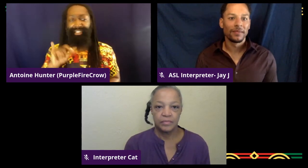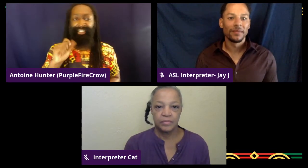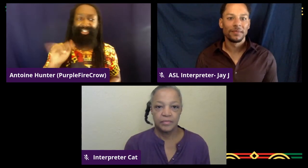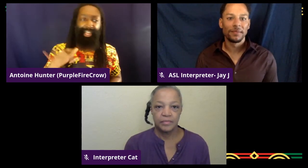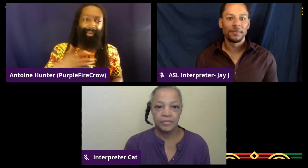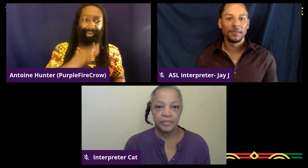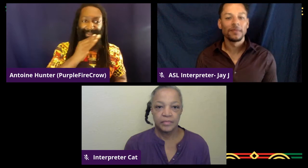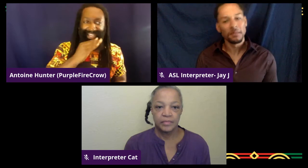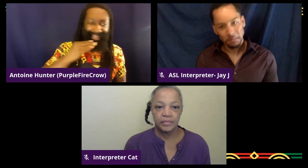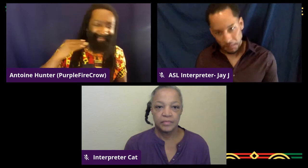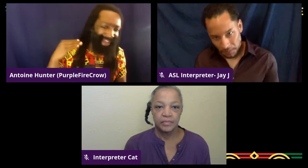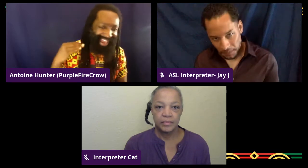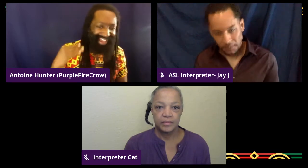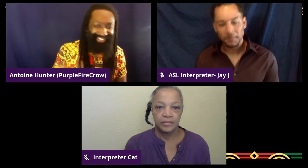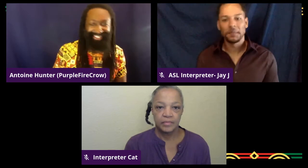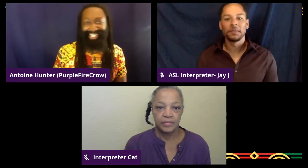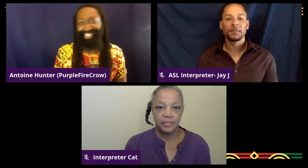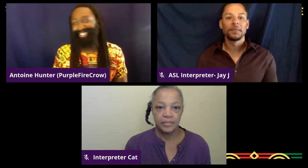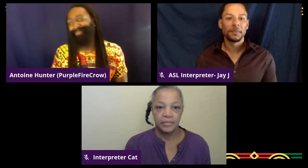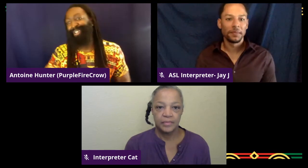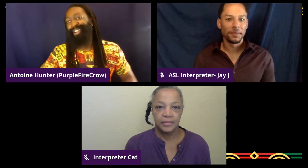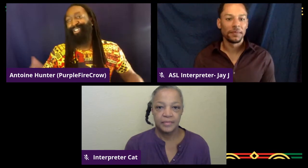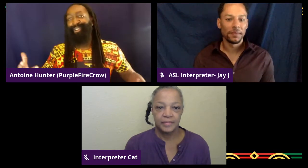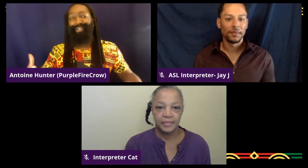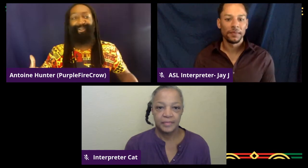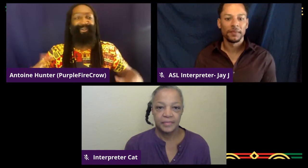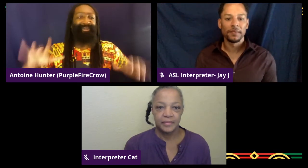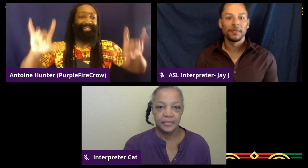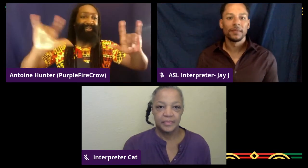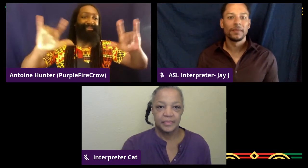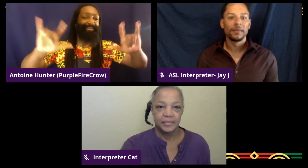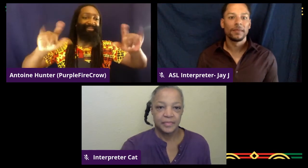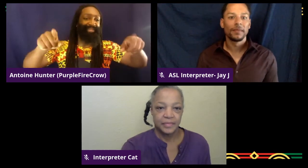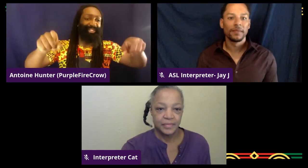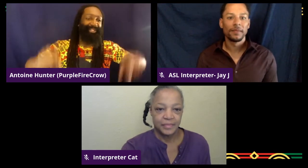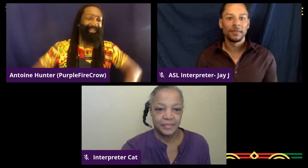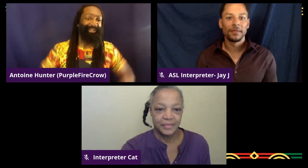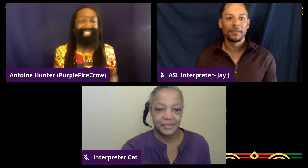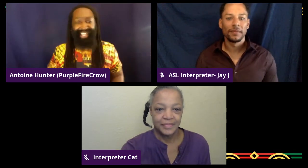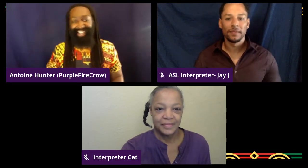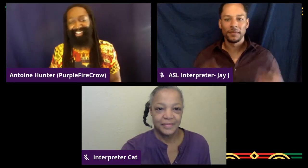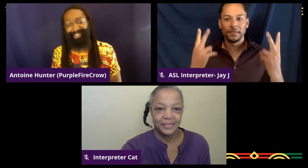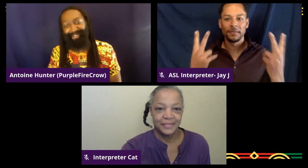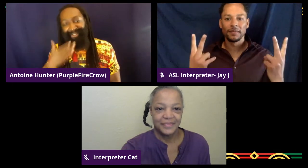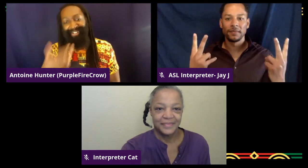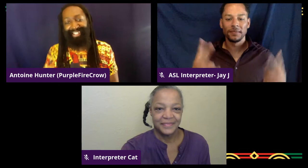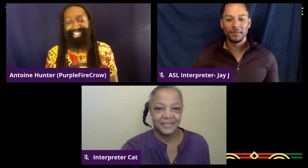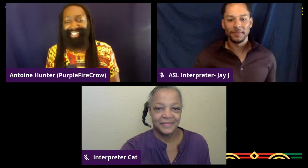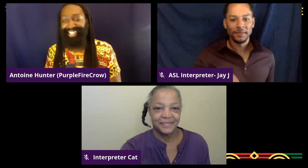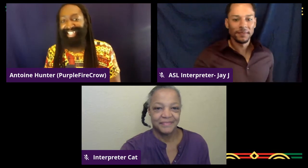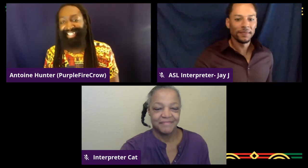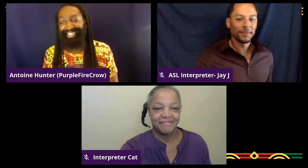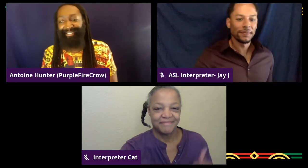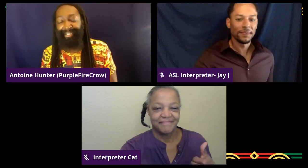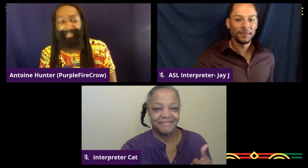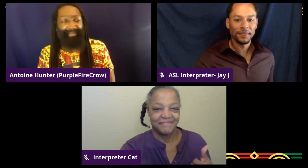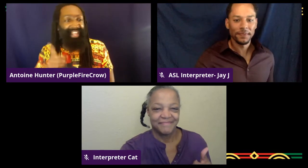And then Jay will bring in Matt, yeah. We cool so you choose. Thank you. Yeah.